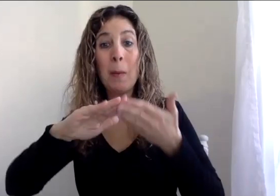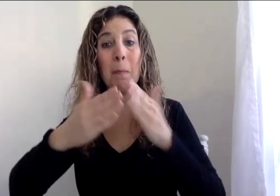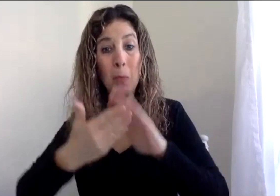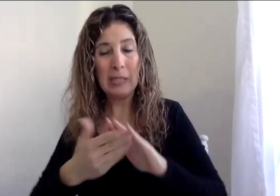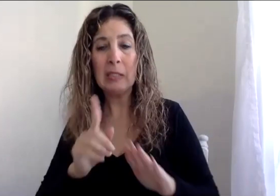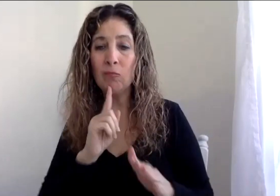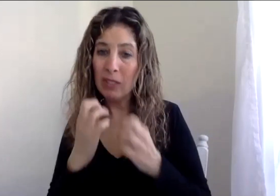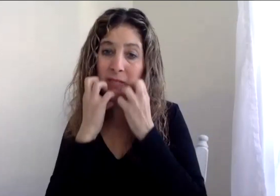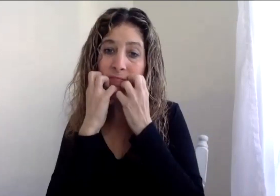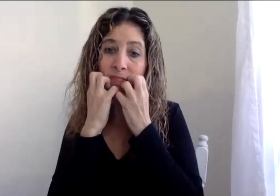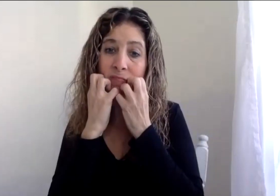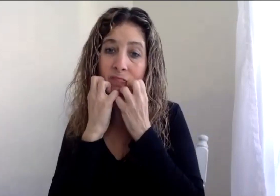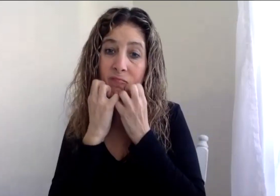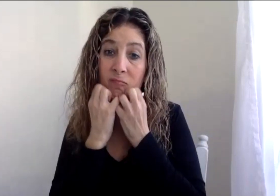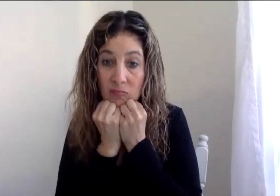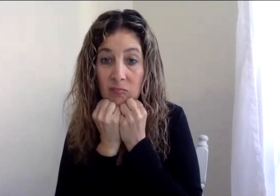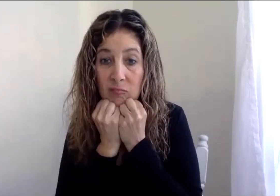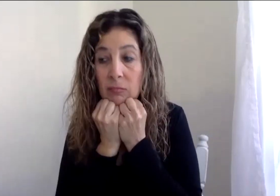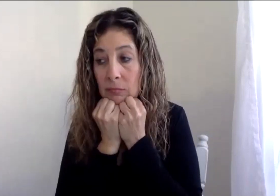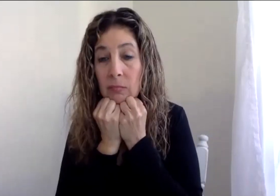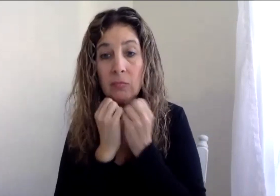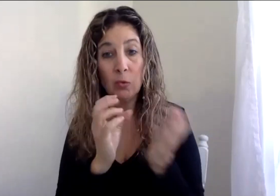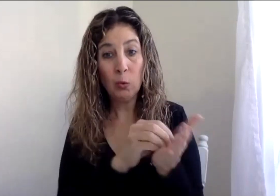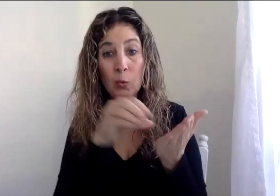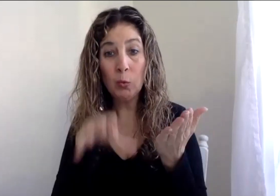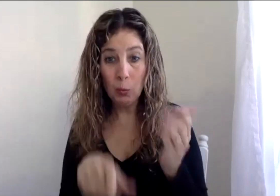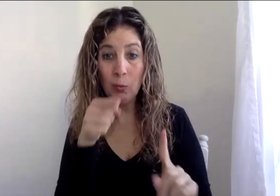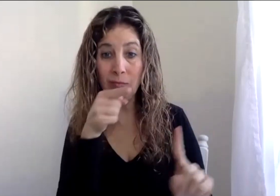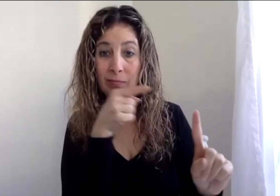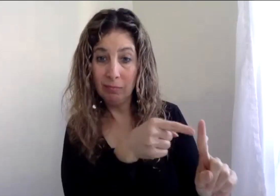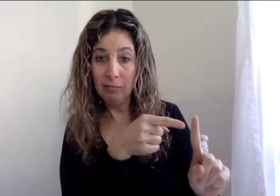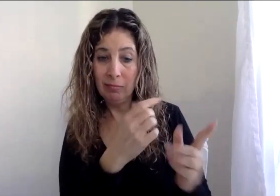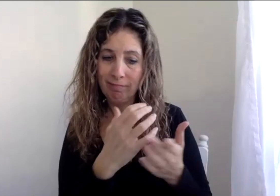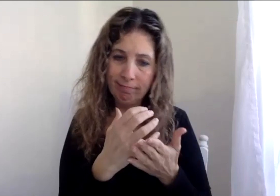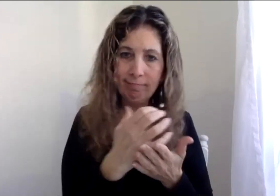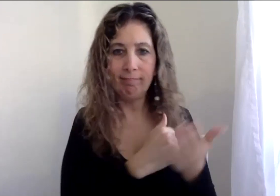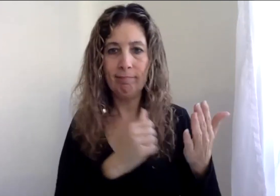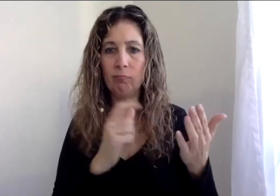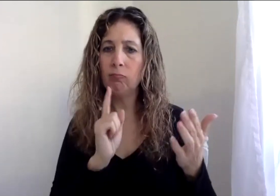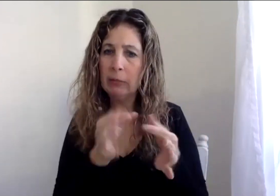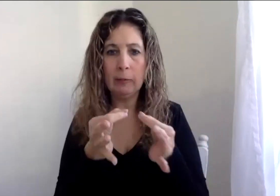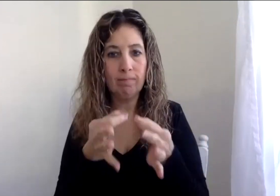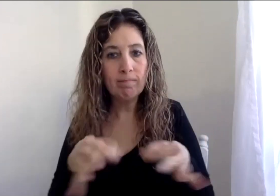that the alumni association, the board members, and all of our members truly value the students